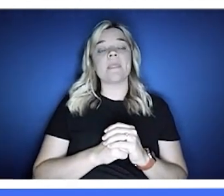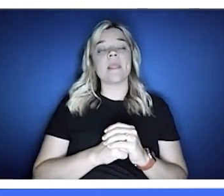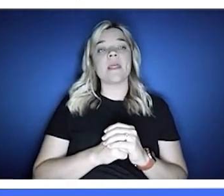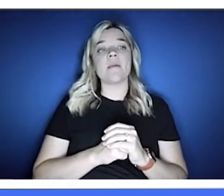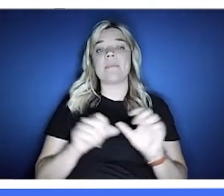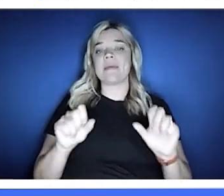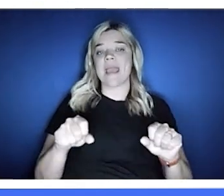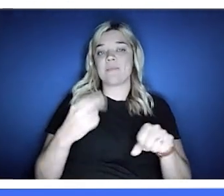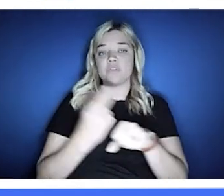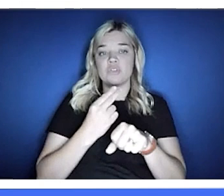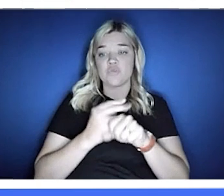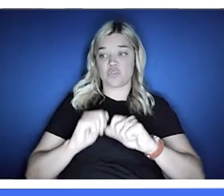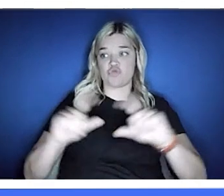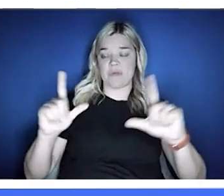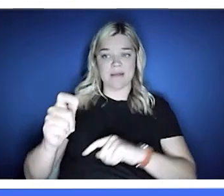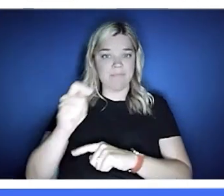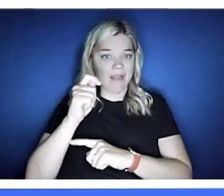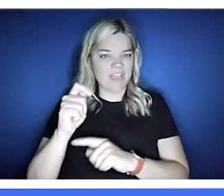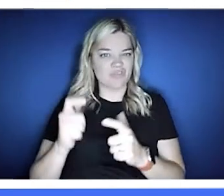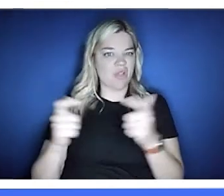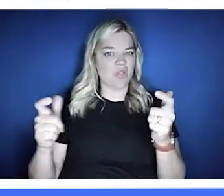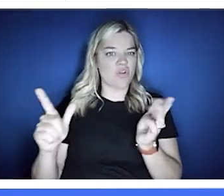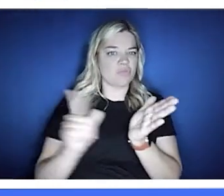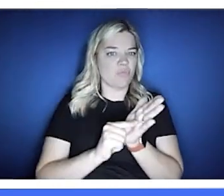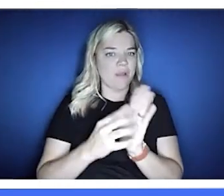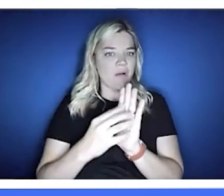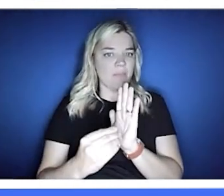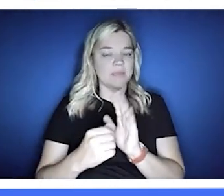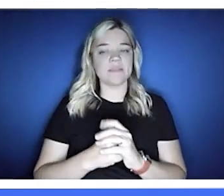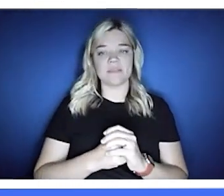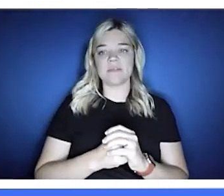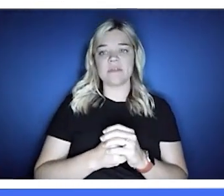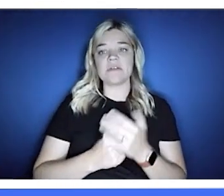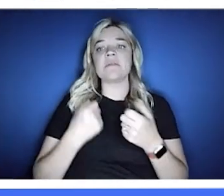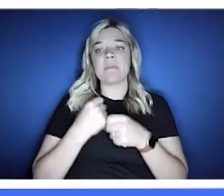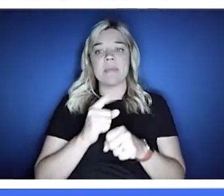to use screen magnification and large print copies. So just making sure that we are providing